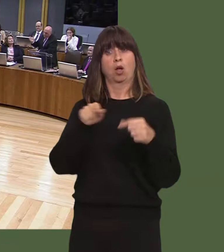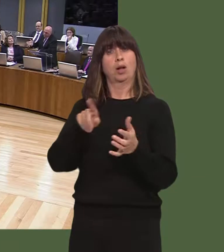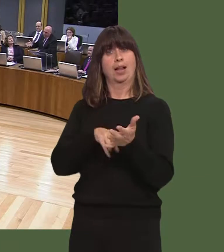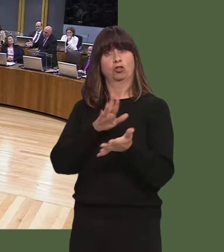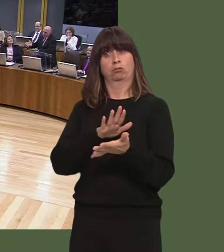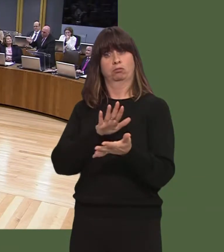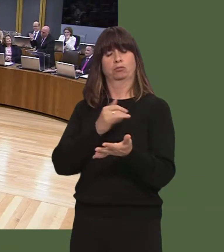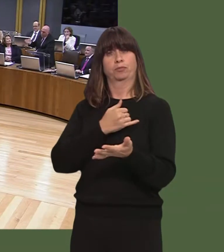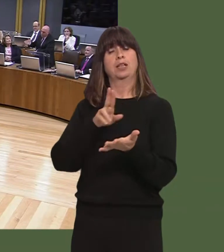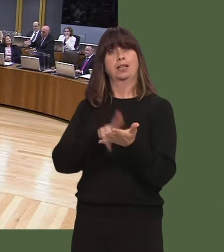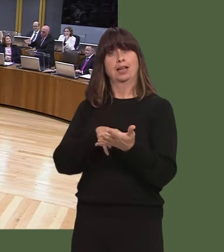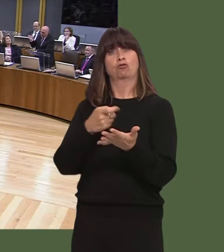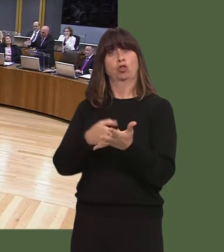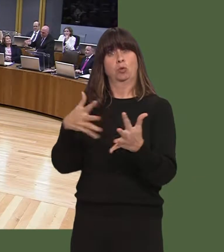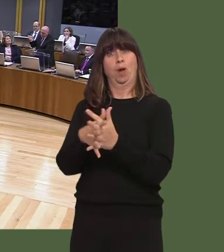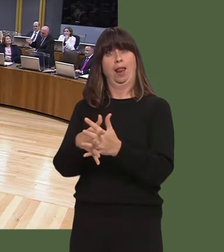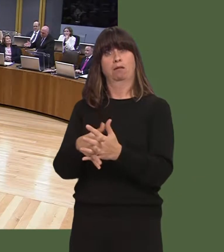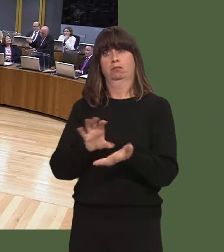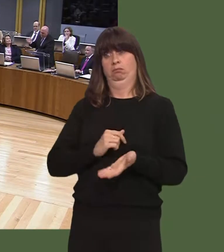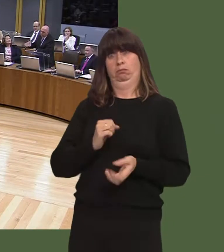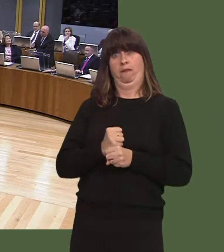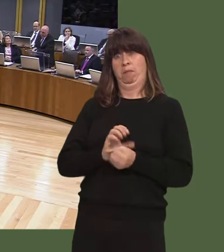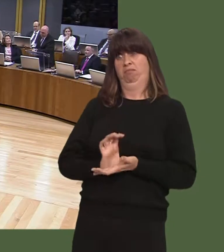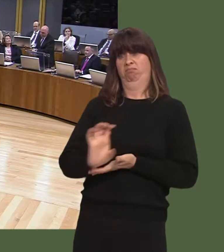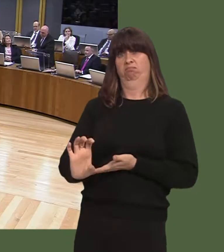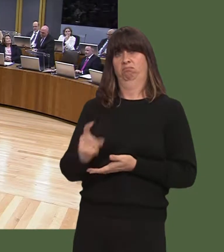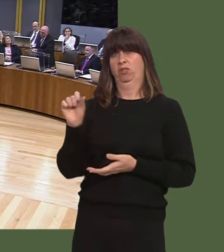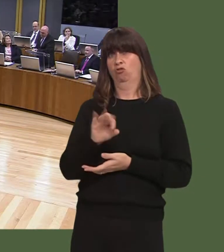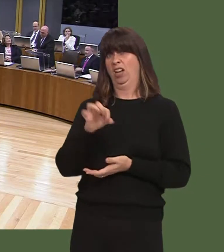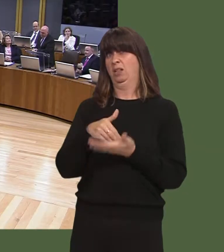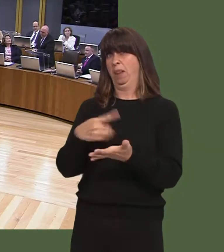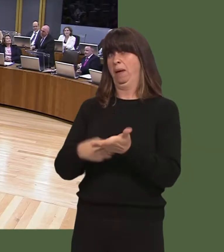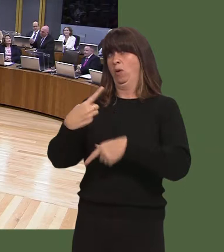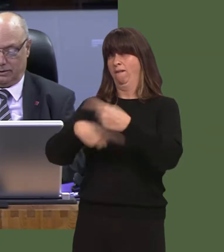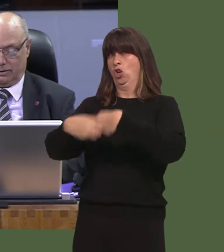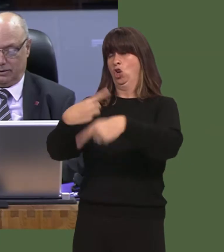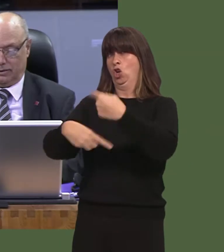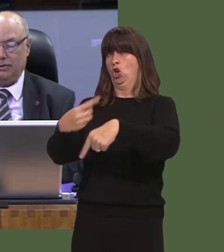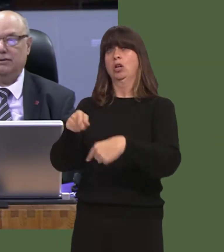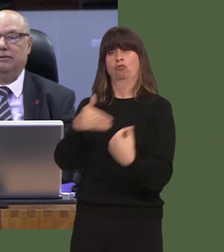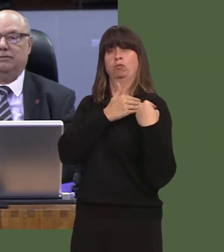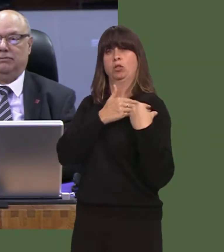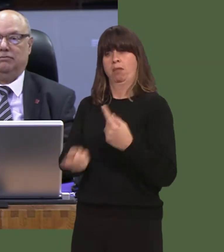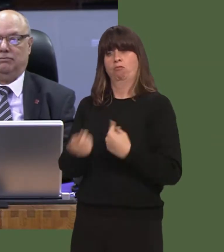It's in receipt of £180 million of public money every year, yet they are responsible